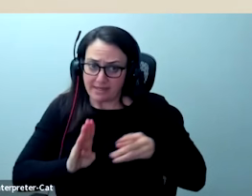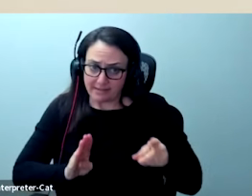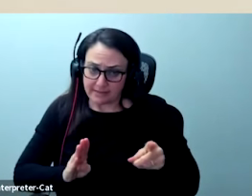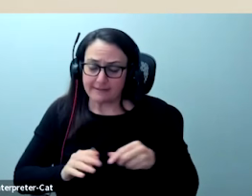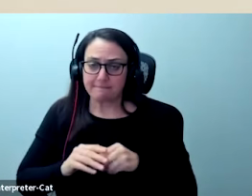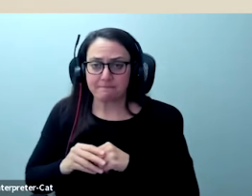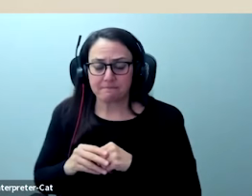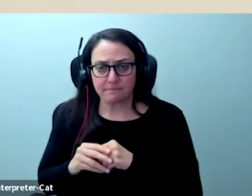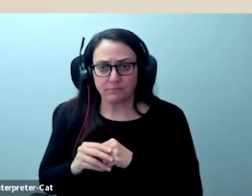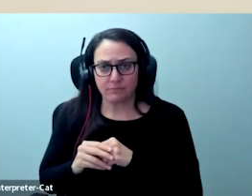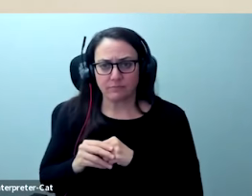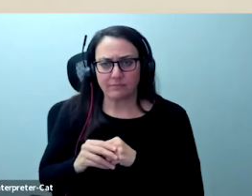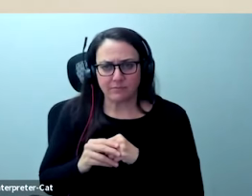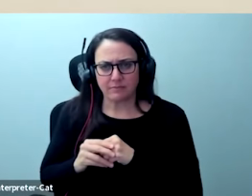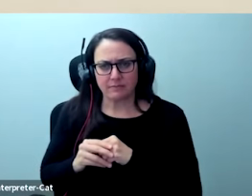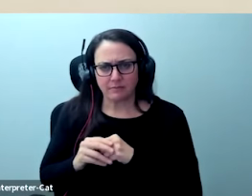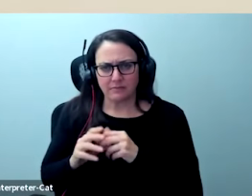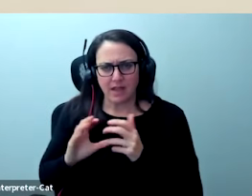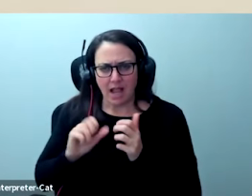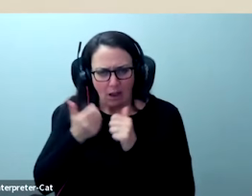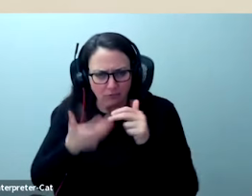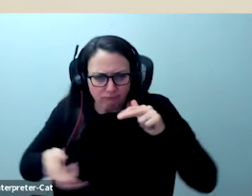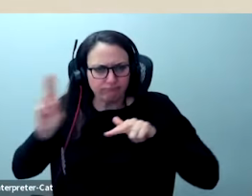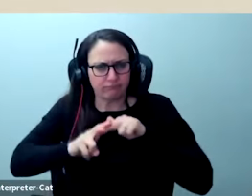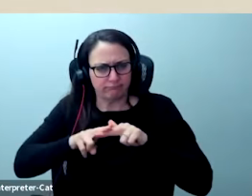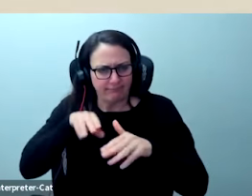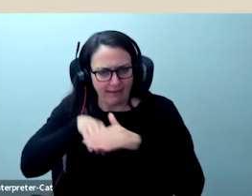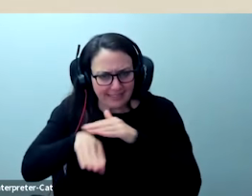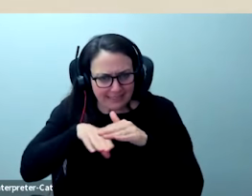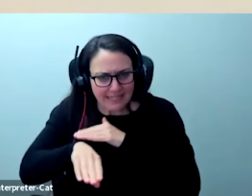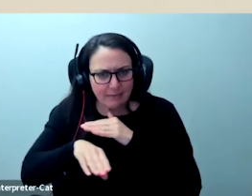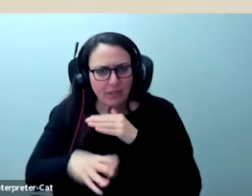of really amplifying accessibility and inclusion, no matter the size of business,